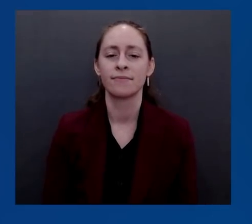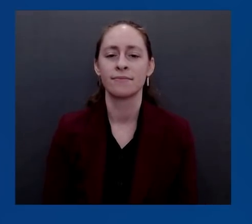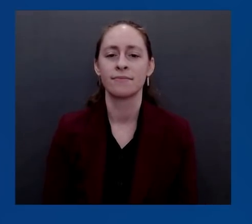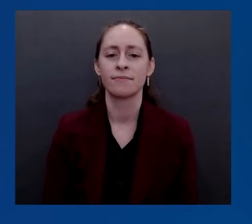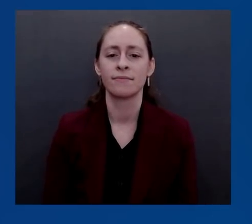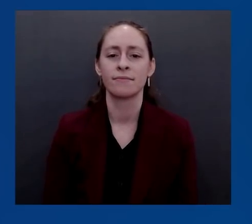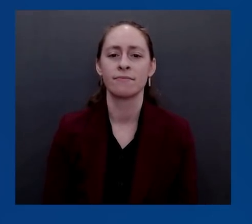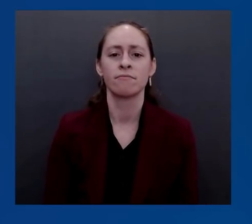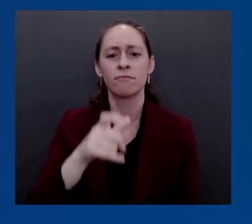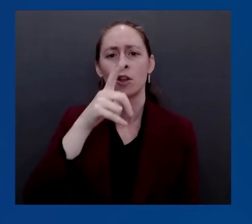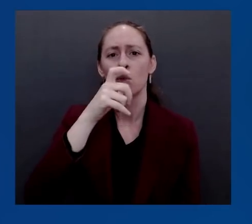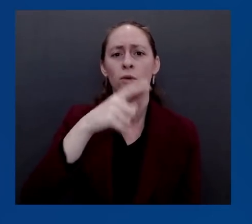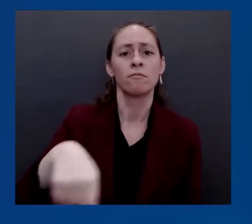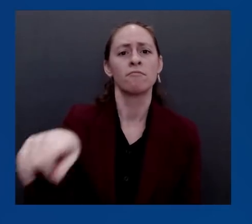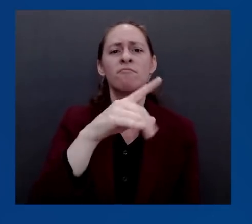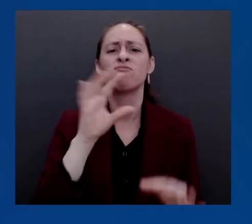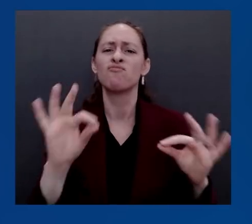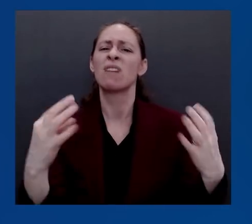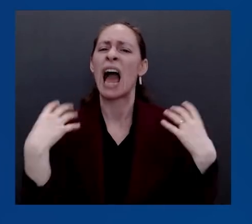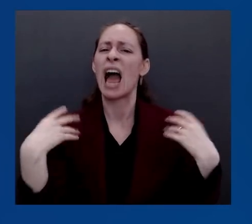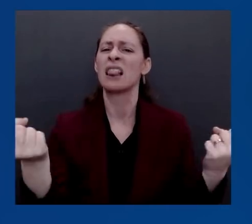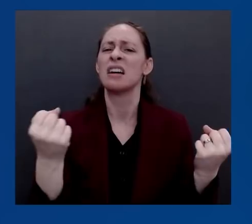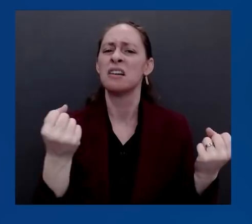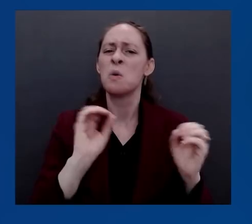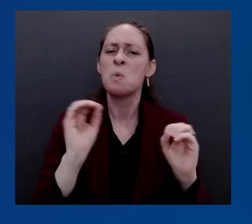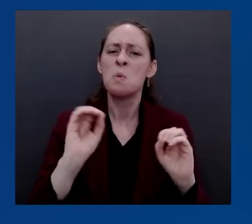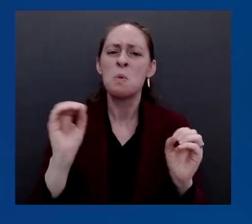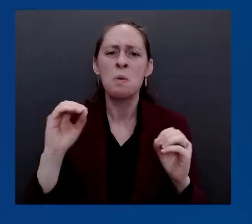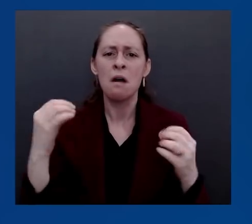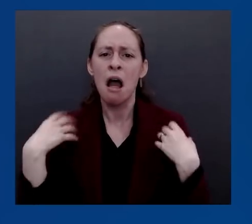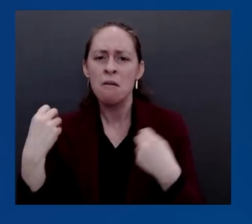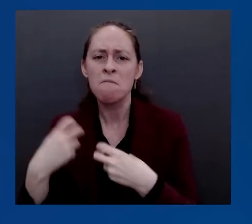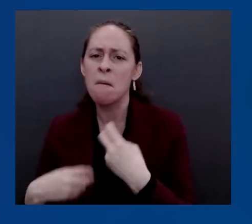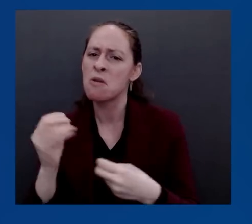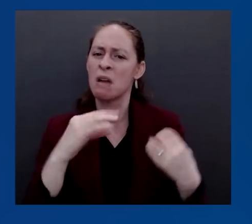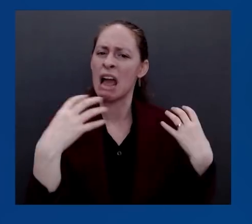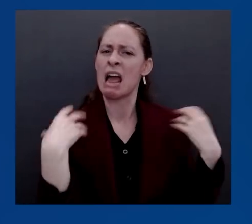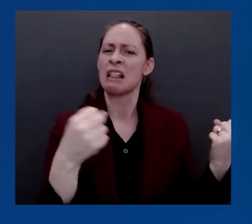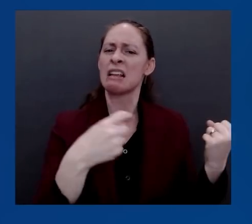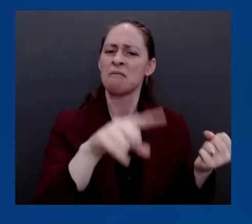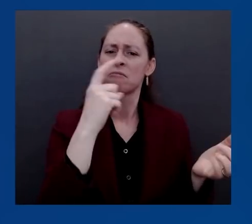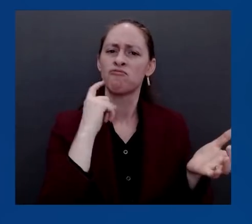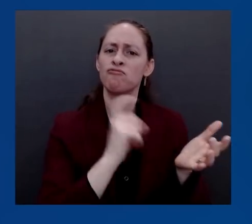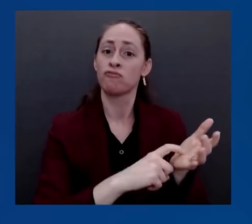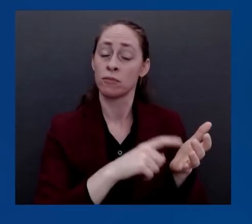continues to provide high levels of protection against severe disease caused by Omicron.